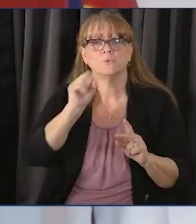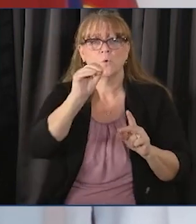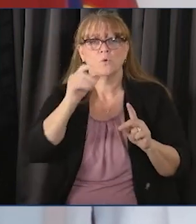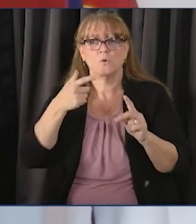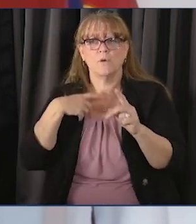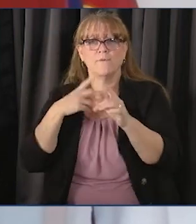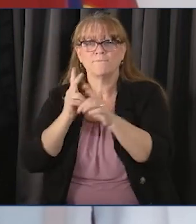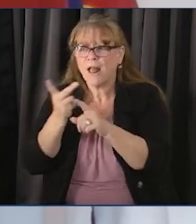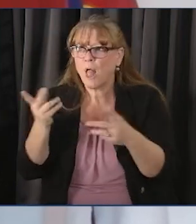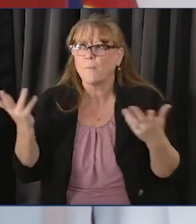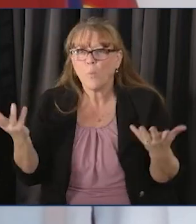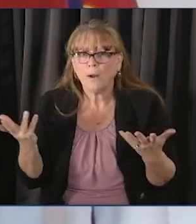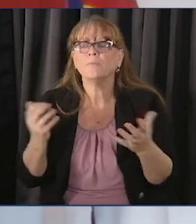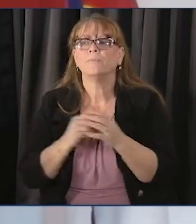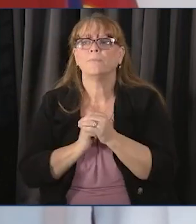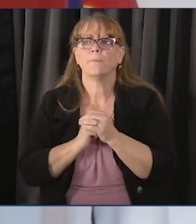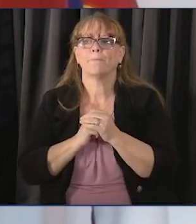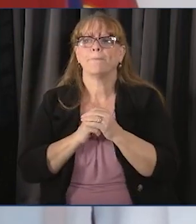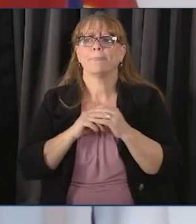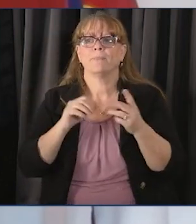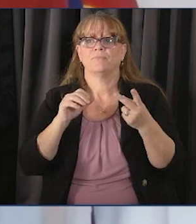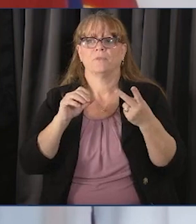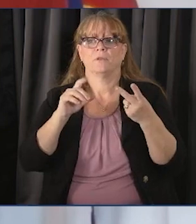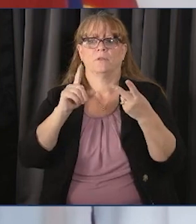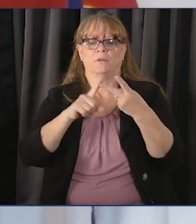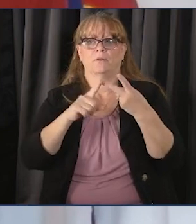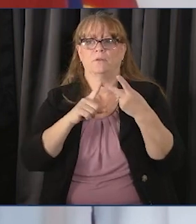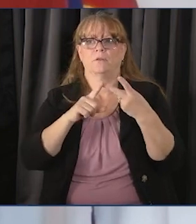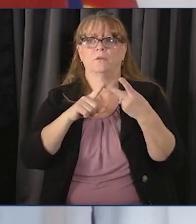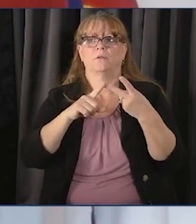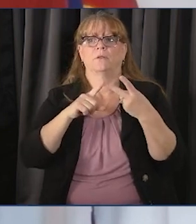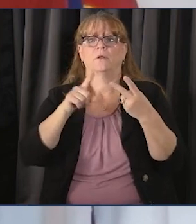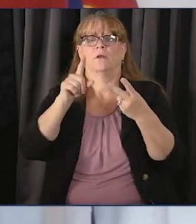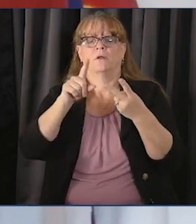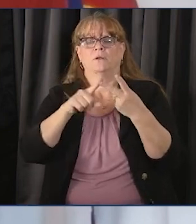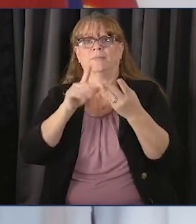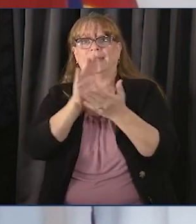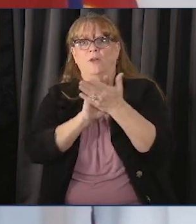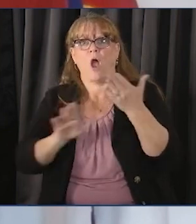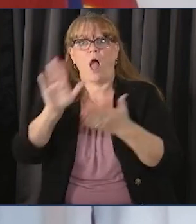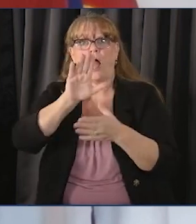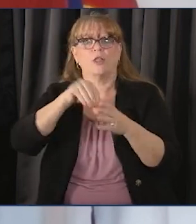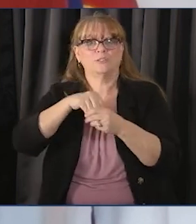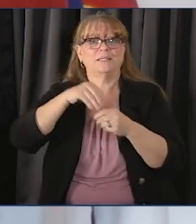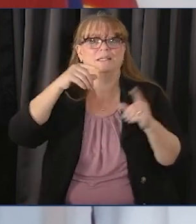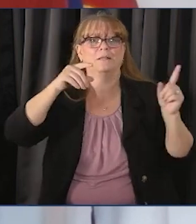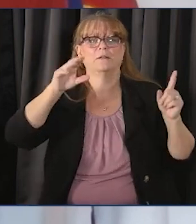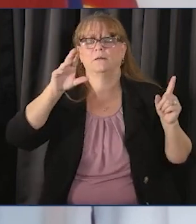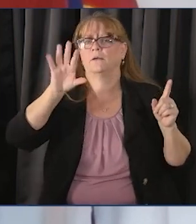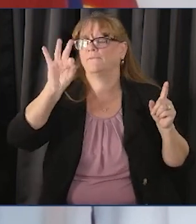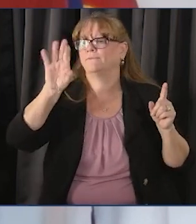in tribes and other states. If they're here, they are subject to the same prioritization as any other coloradan.